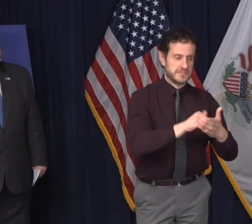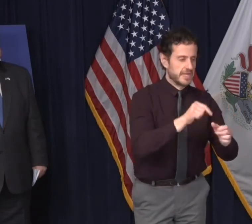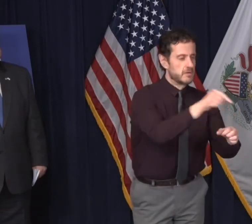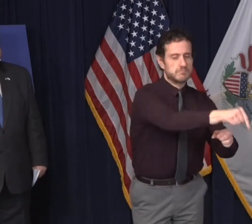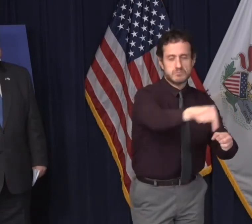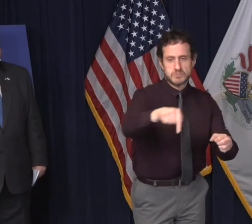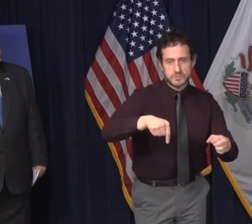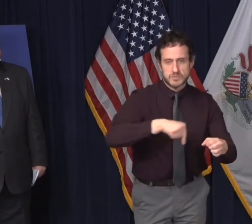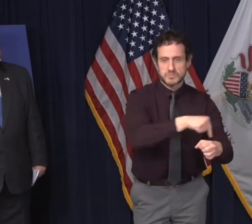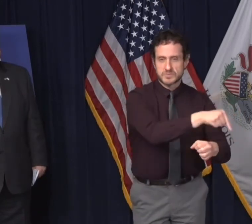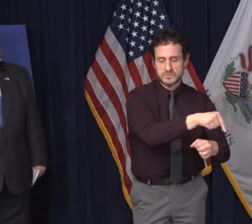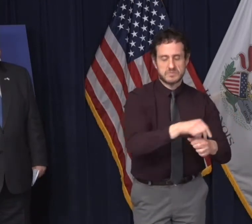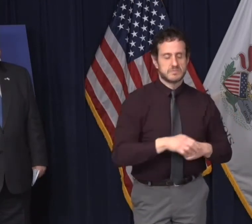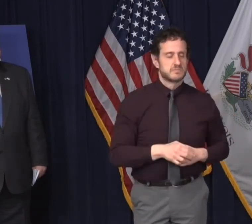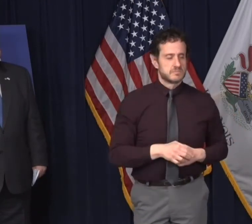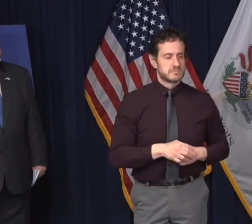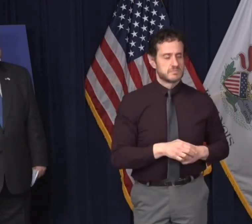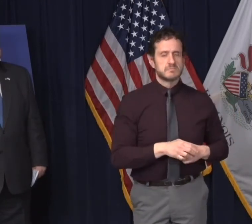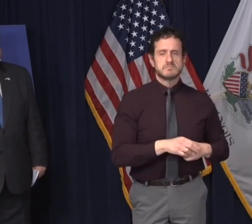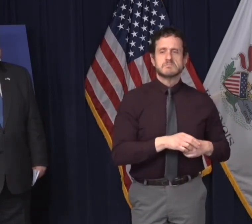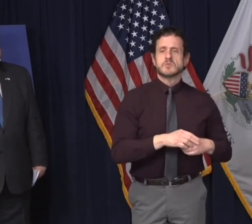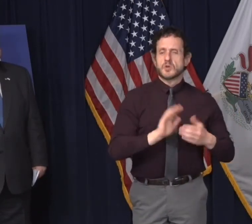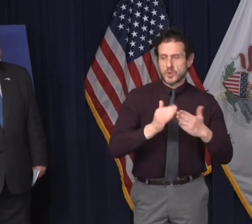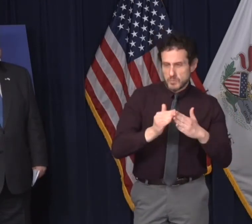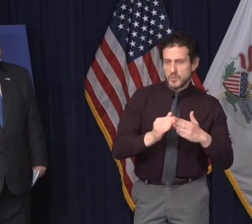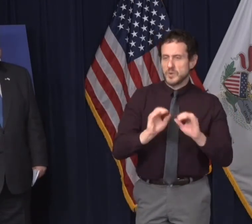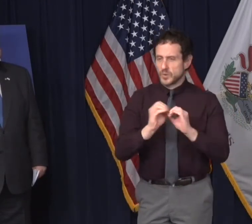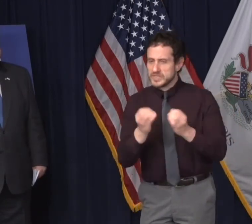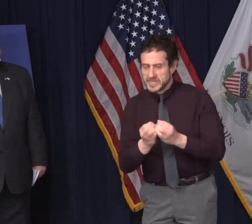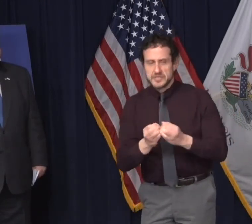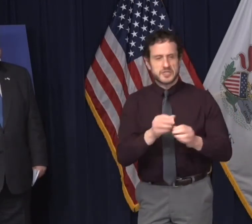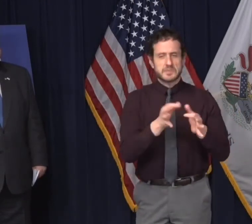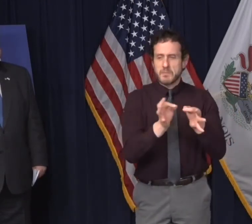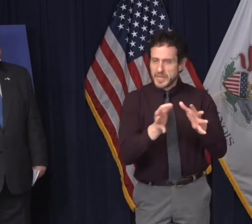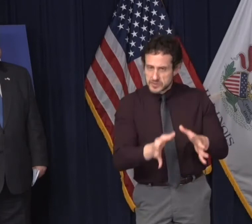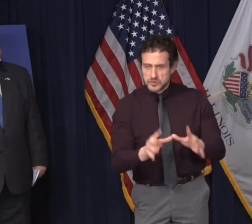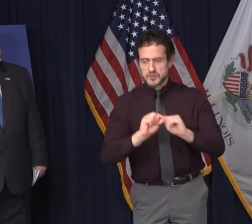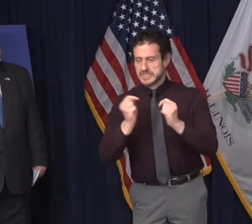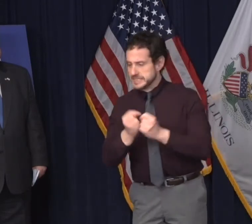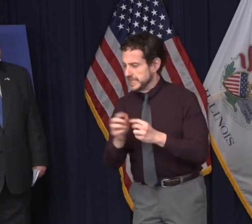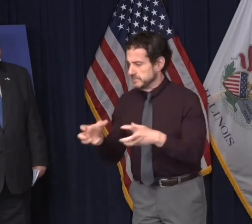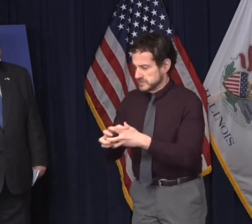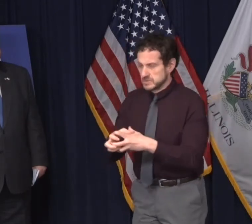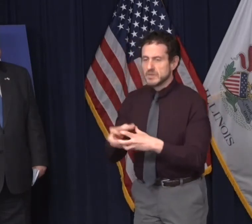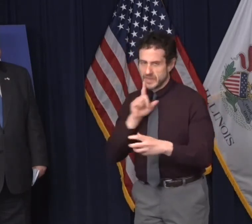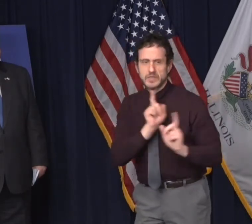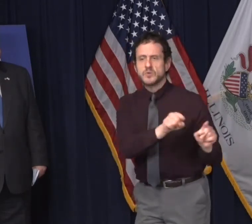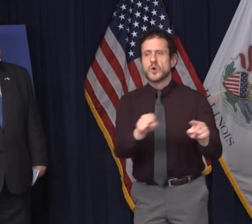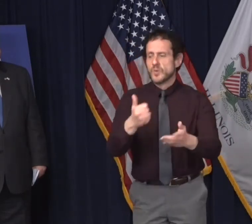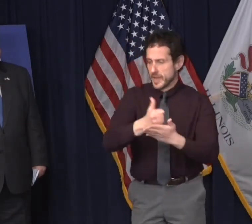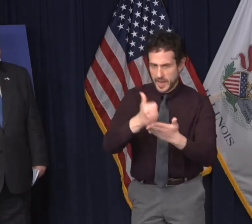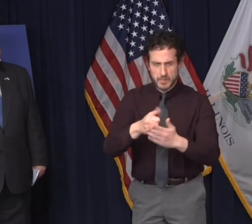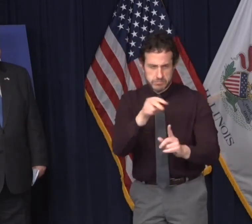QUALIFIED HEALTH SENATORS, COMMUNITY HEALTH CENTERS WILL PROVIDE DUPE COMMUNITY CONNECTIONS, TEAMS OF TRUSTED